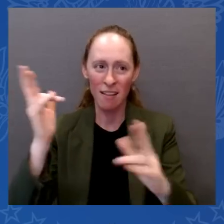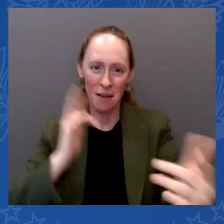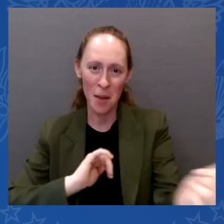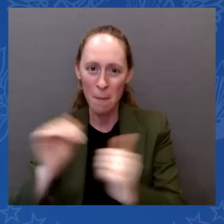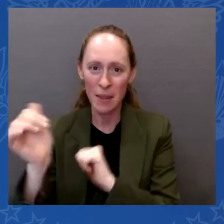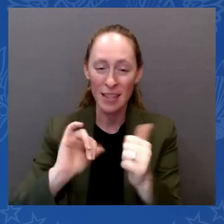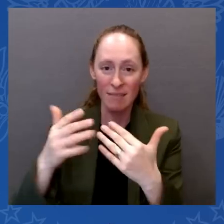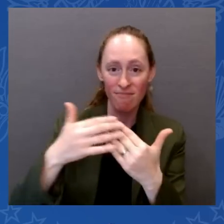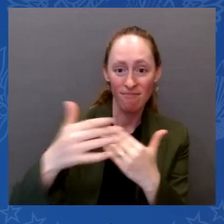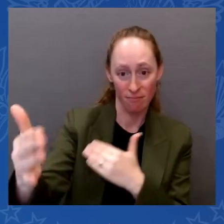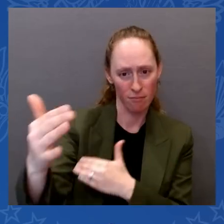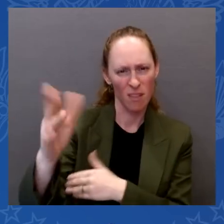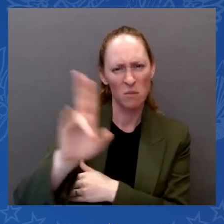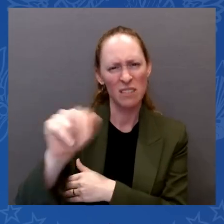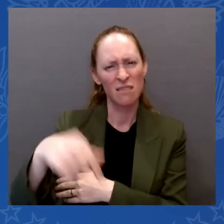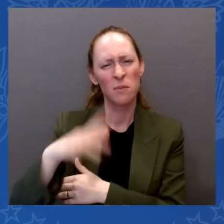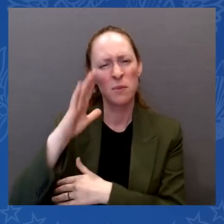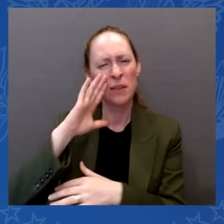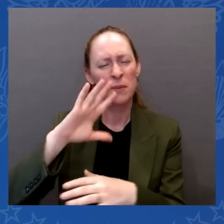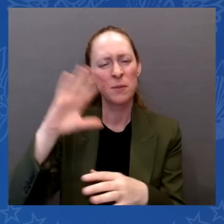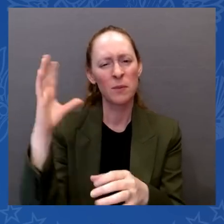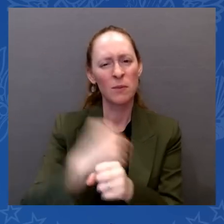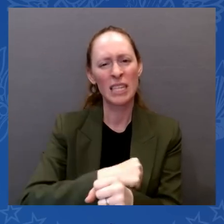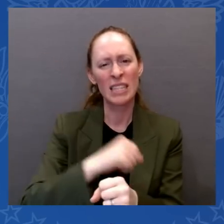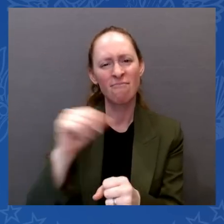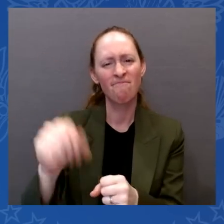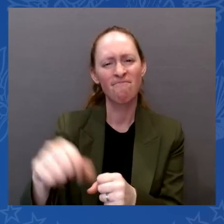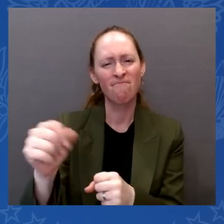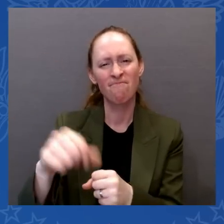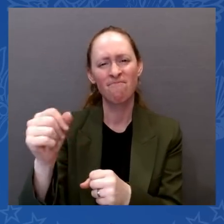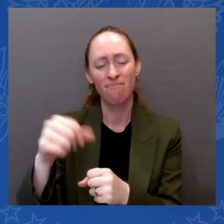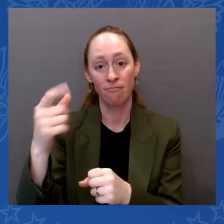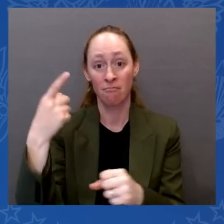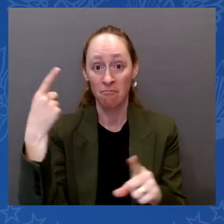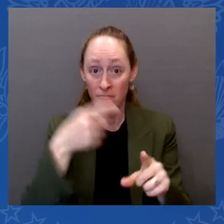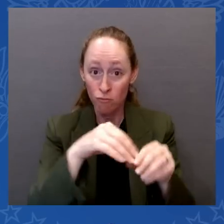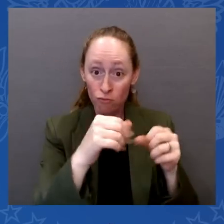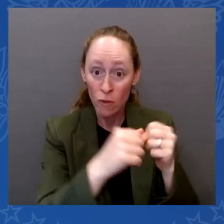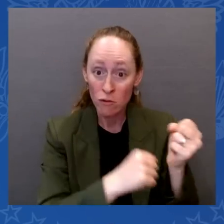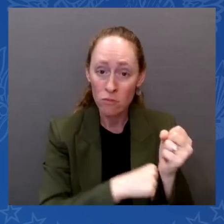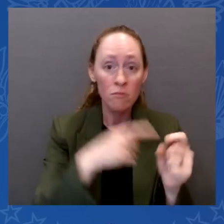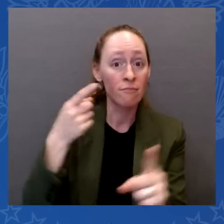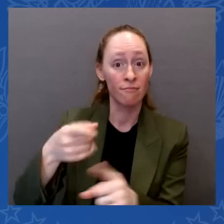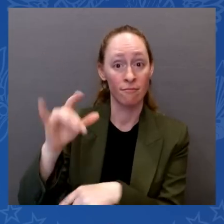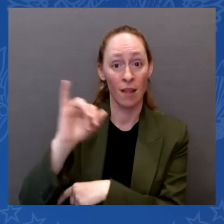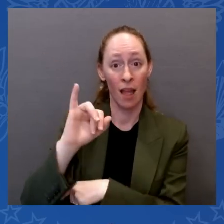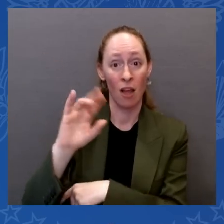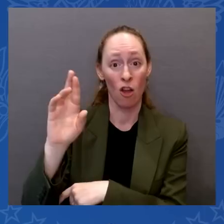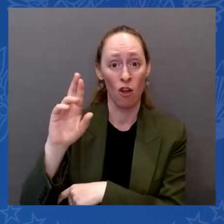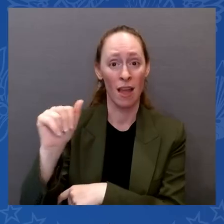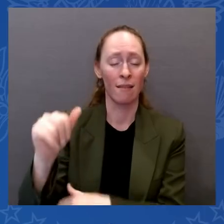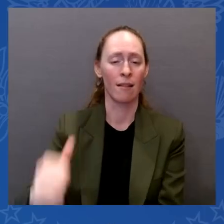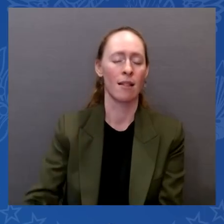the Inflation Reduction Act is the biggest investment ever in climate -- ever, ever, ever in the history of the world in climate --